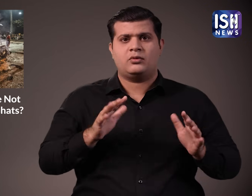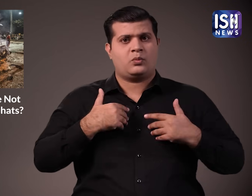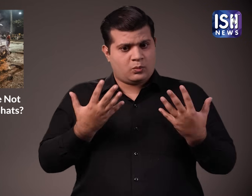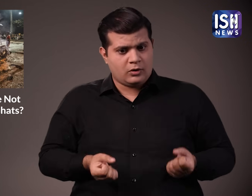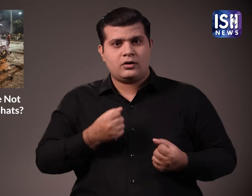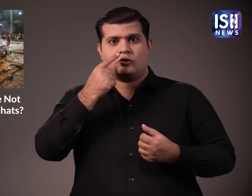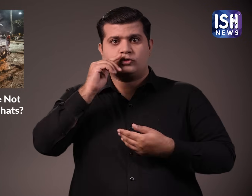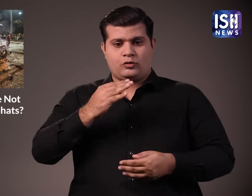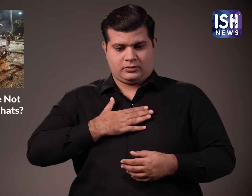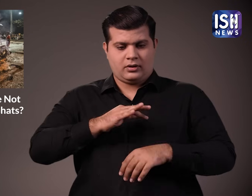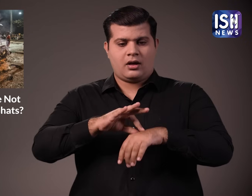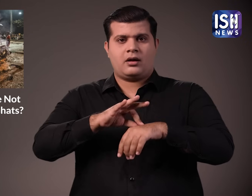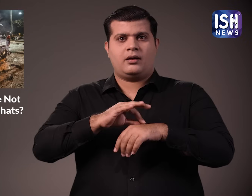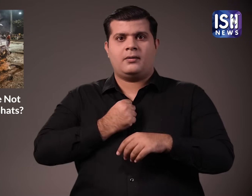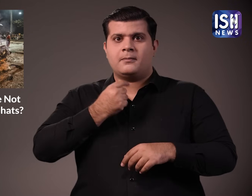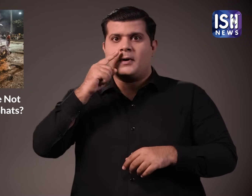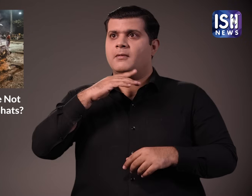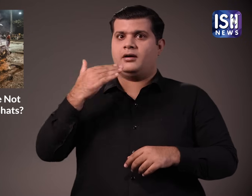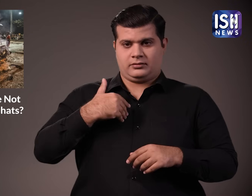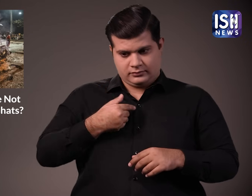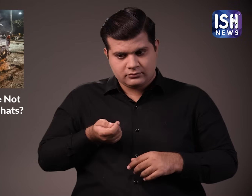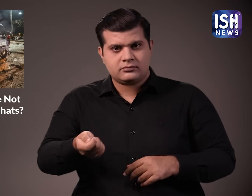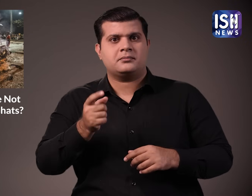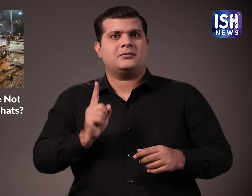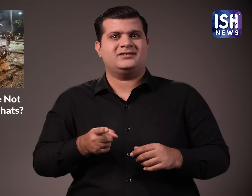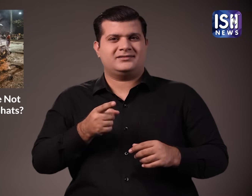No. Even daughters should have the rights to perform the last rites.